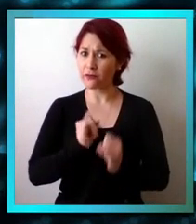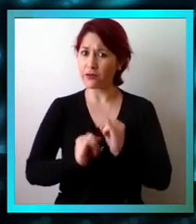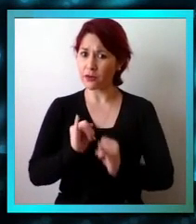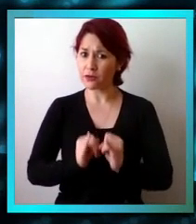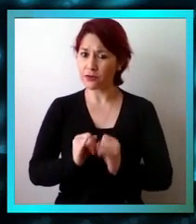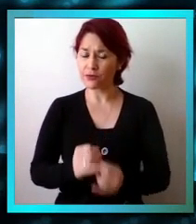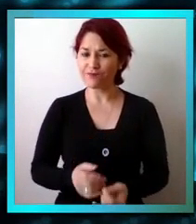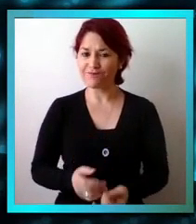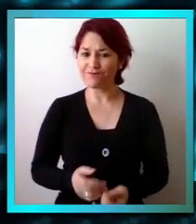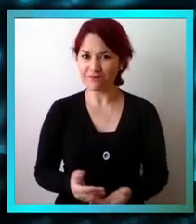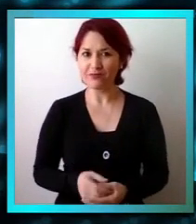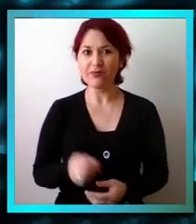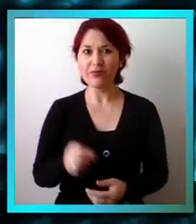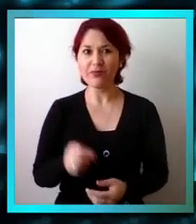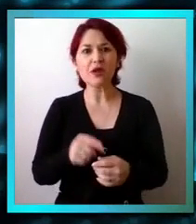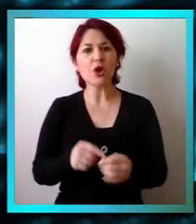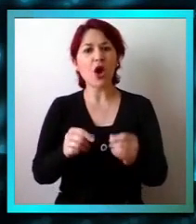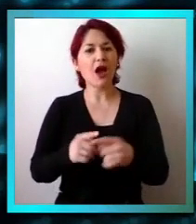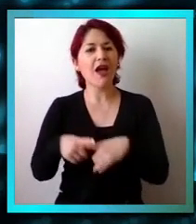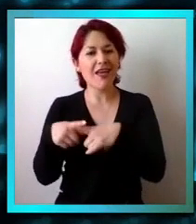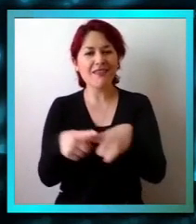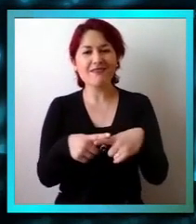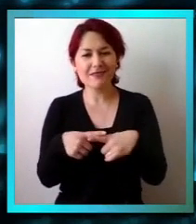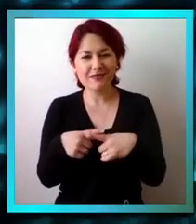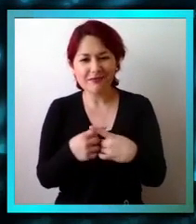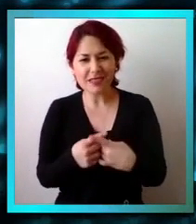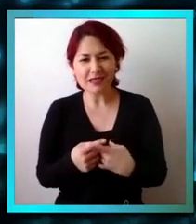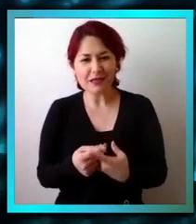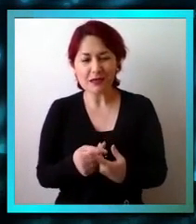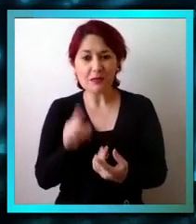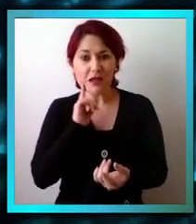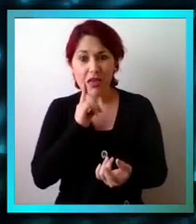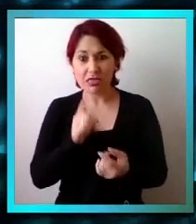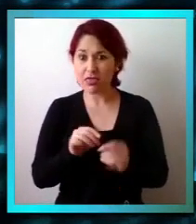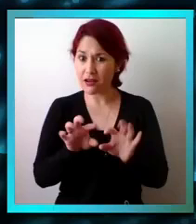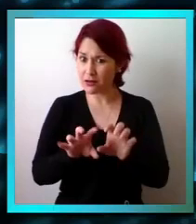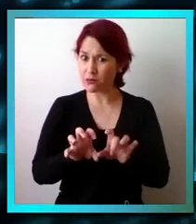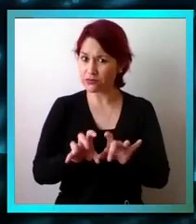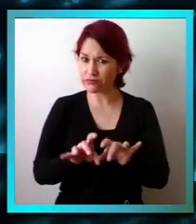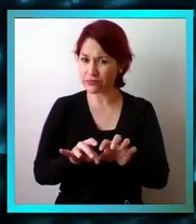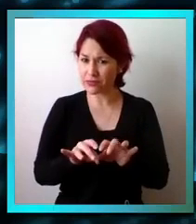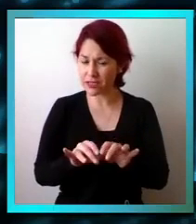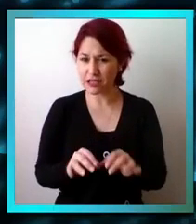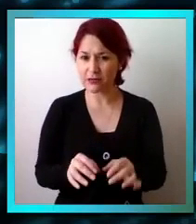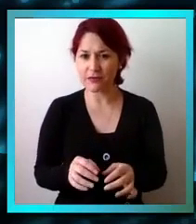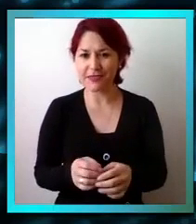but i'm i'm afraid that cyber criminals recognized that industrial systems they're also